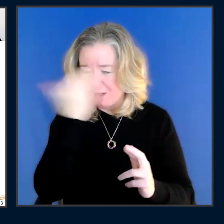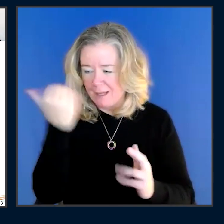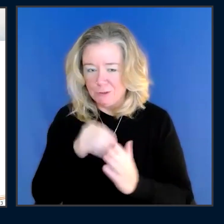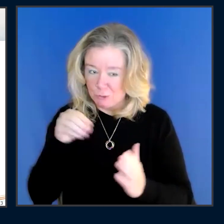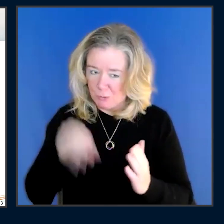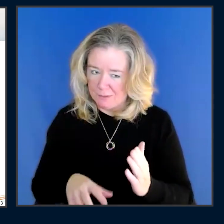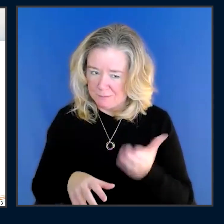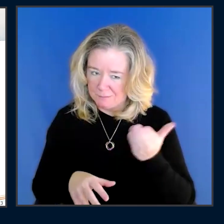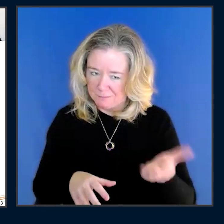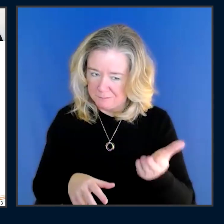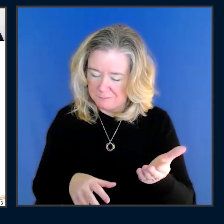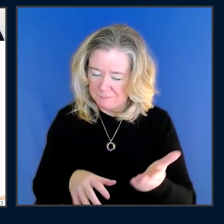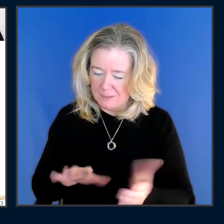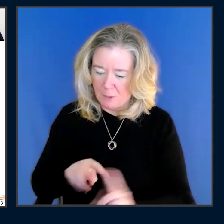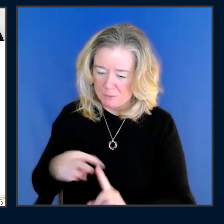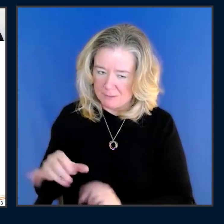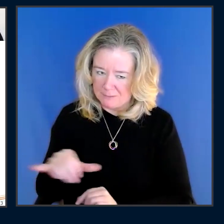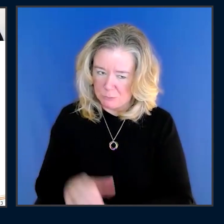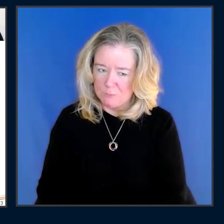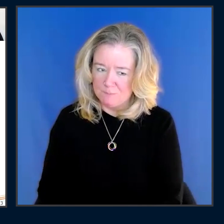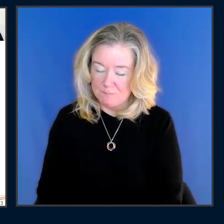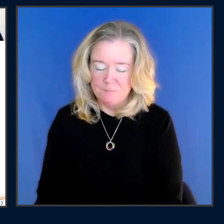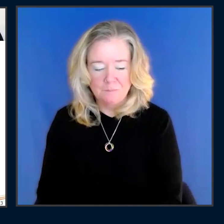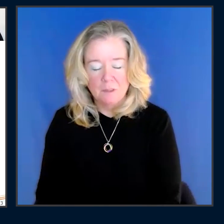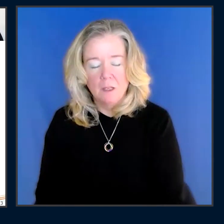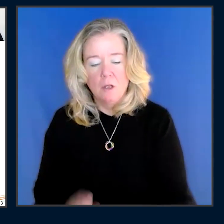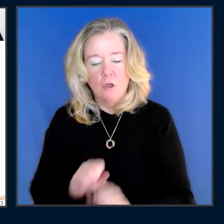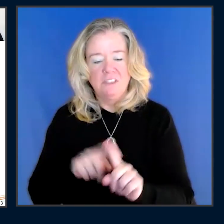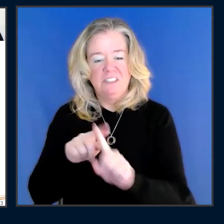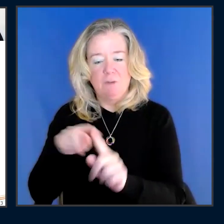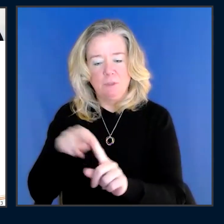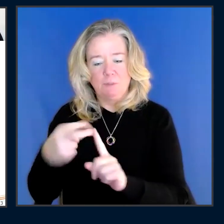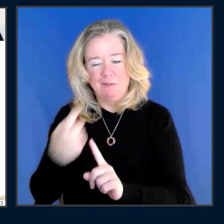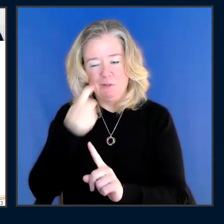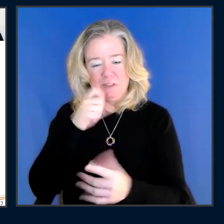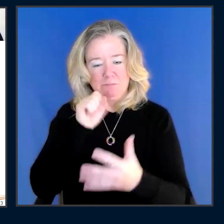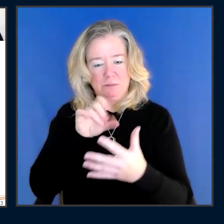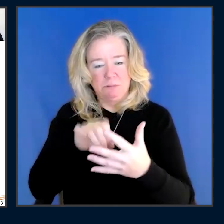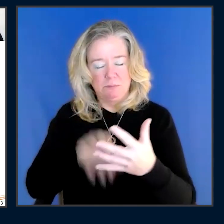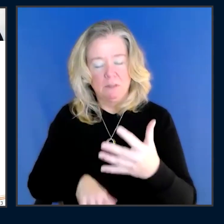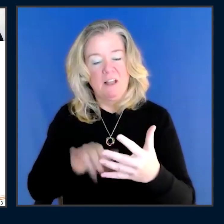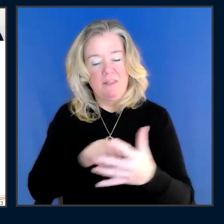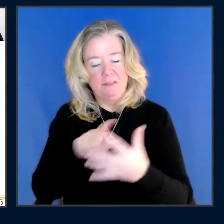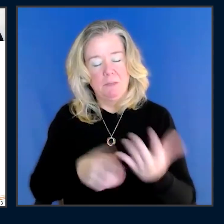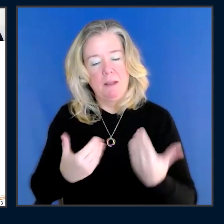And I hope we don't forget the student themselves. Among all these different perspectives,